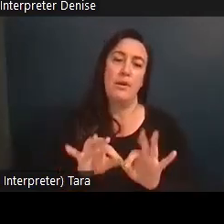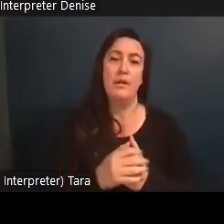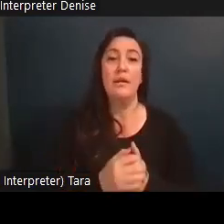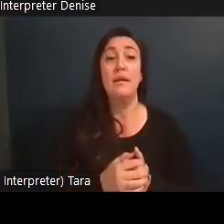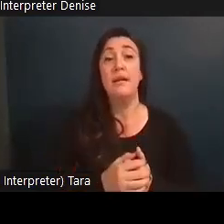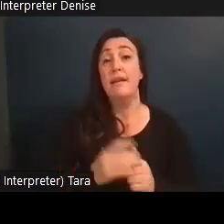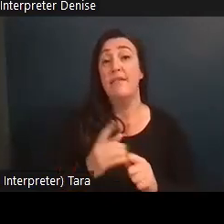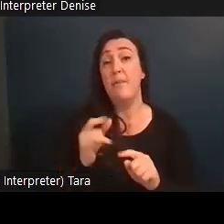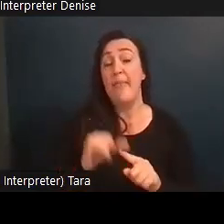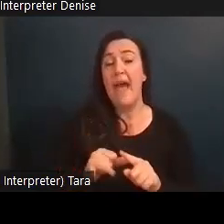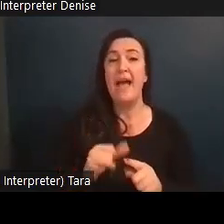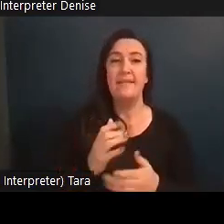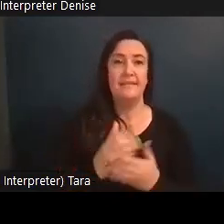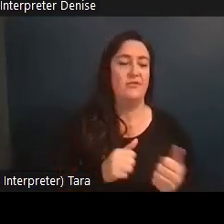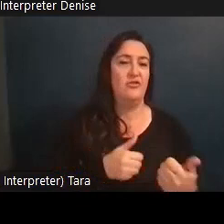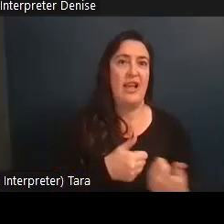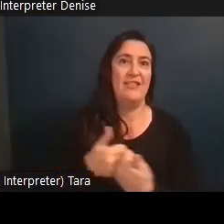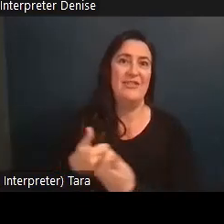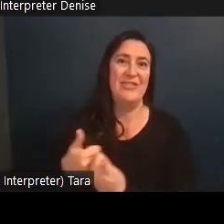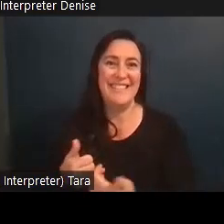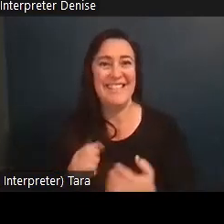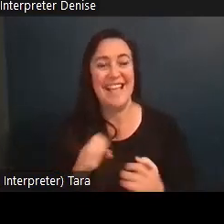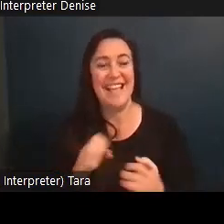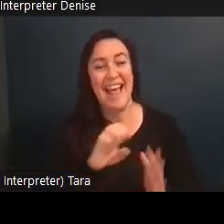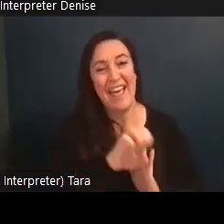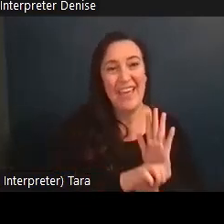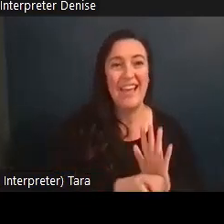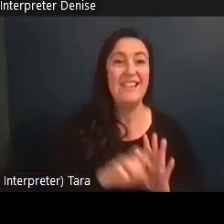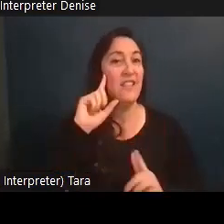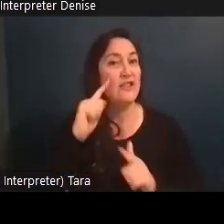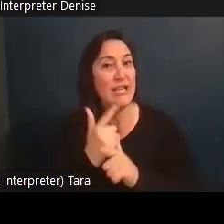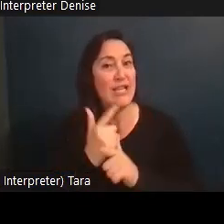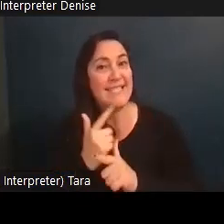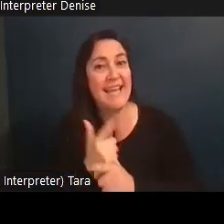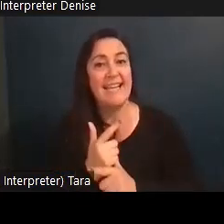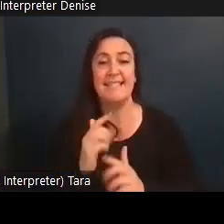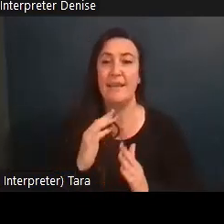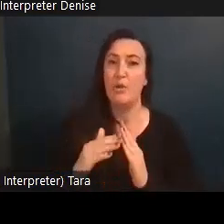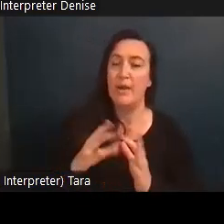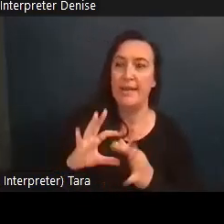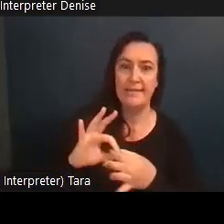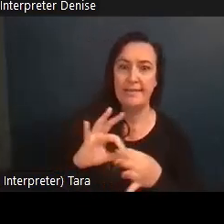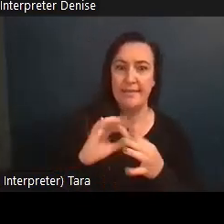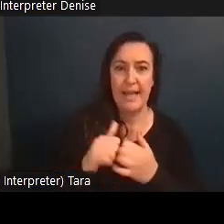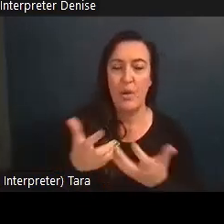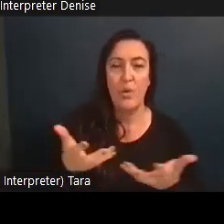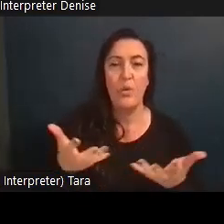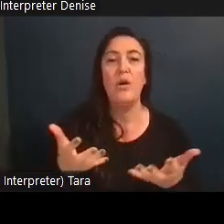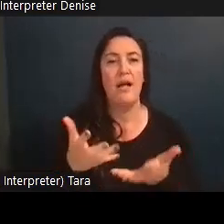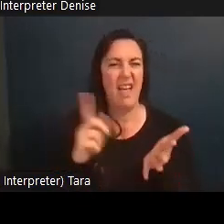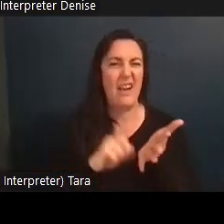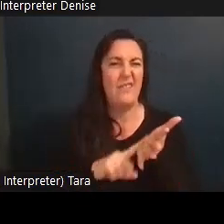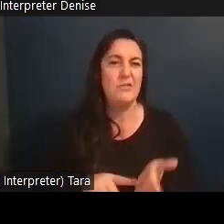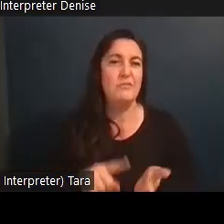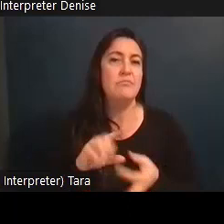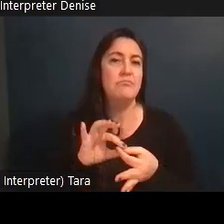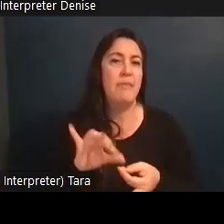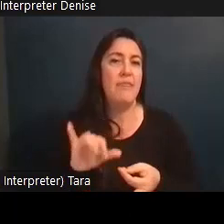challenges of working with communities. There's a lot of literature on this, but the, you know, the question is sort of are you able to leave it better than you